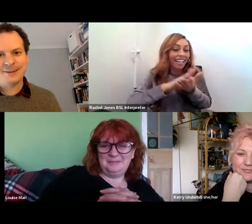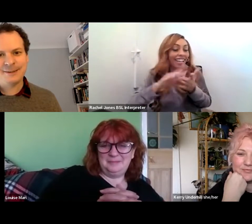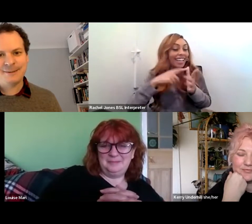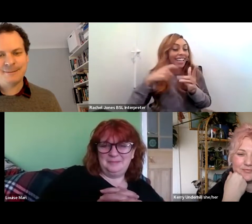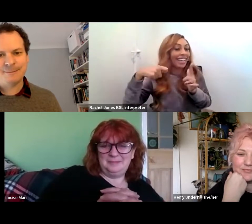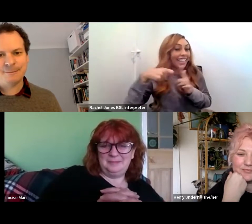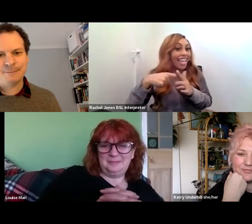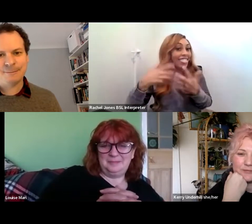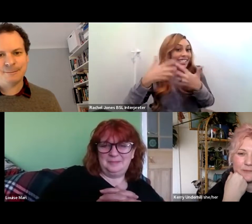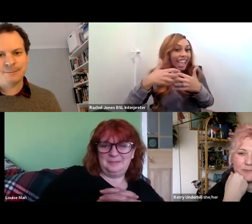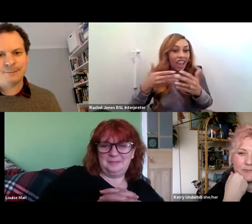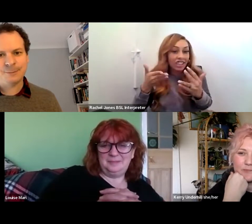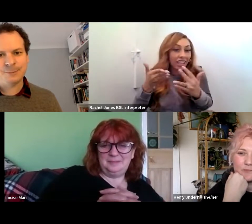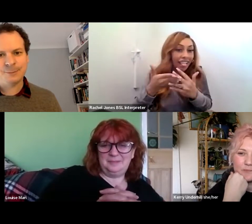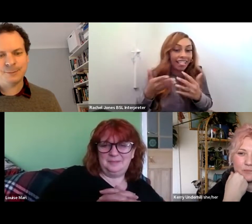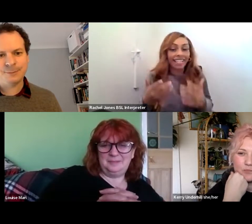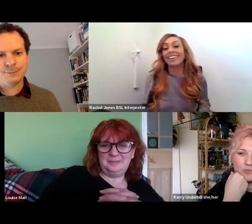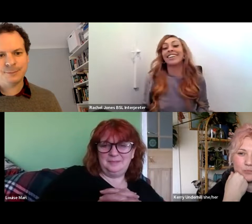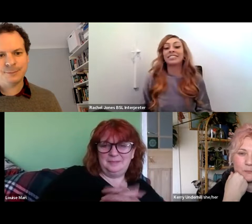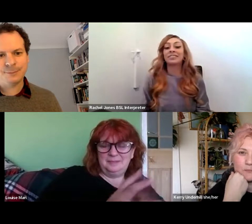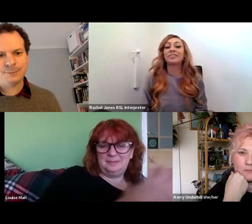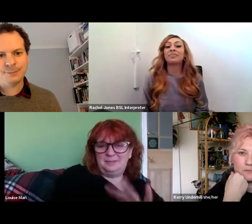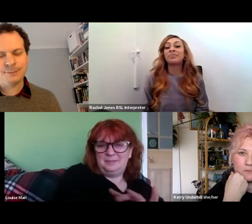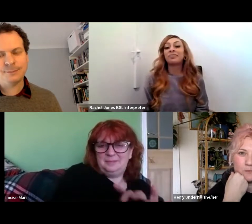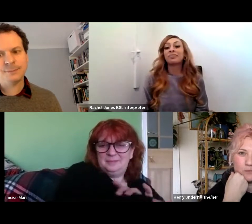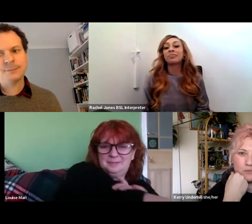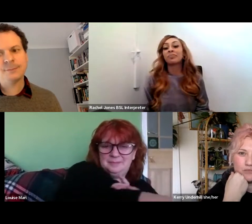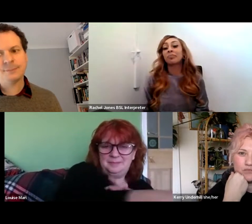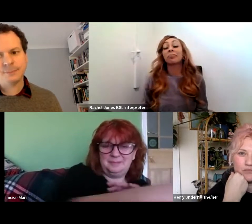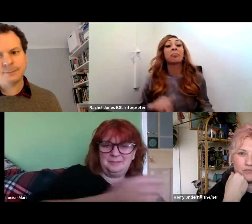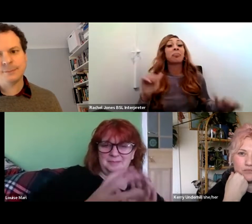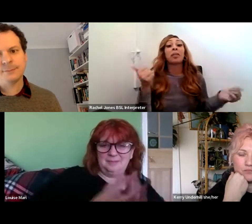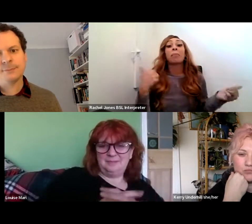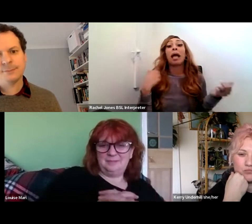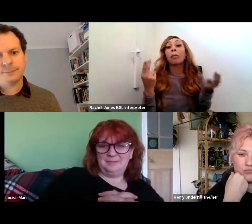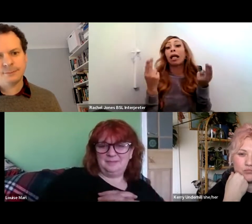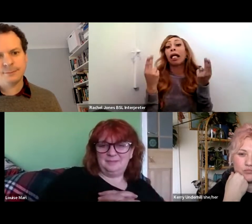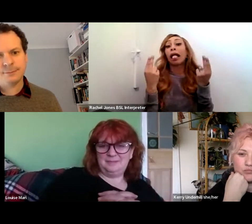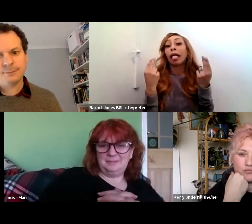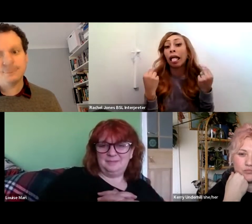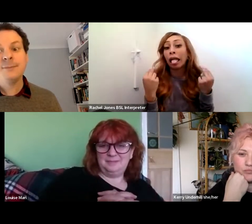But maybe there's a loveliness to our naivety, where we just go "let's do this"